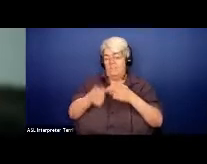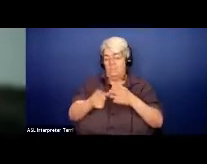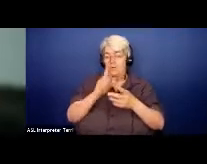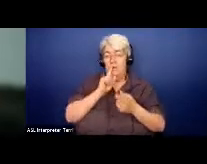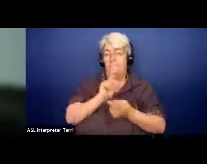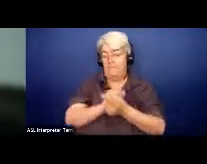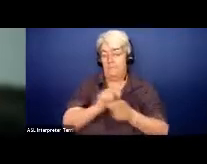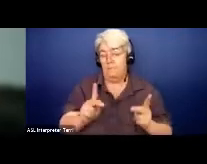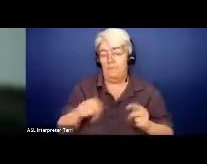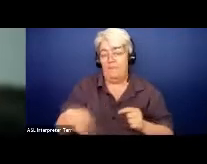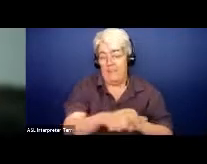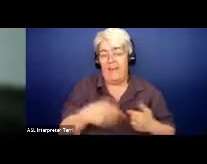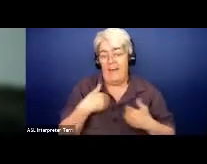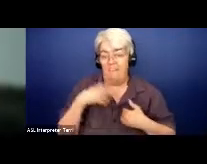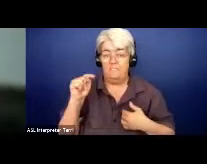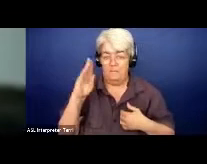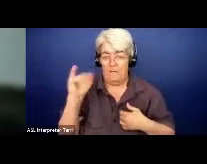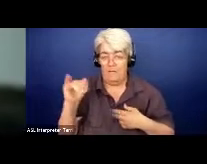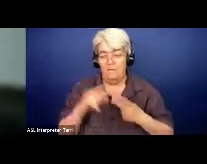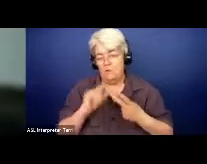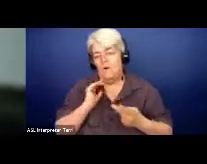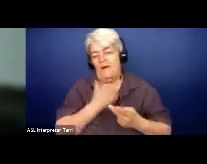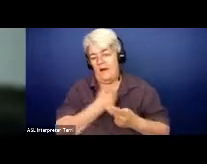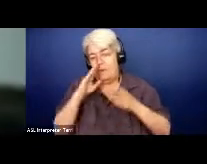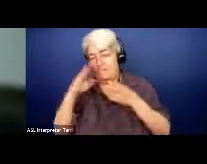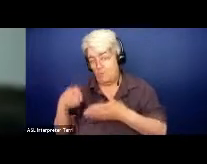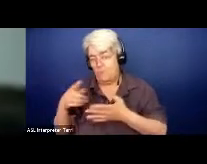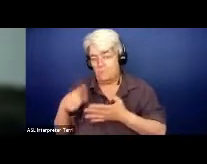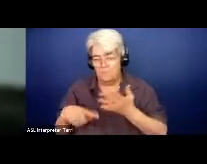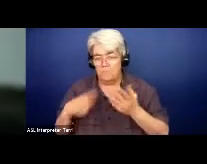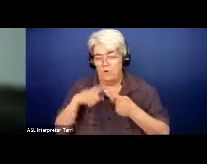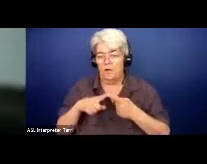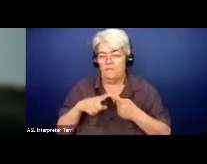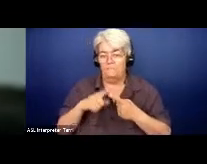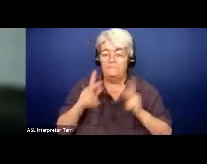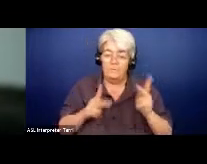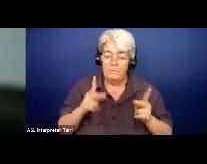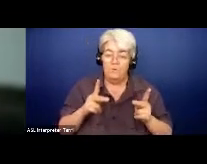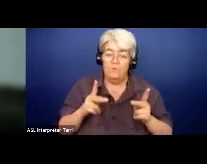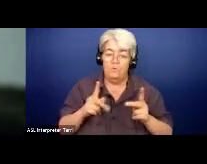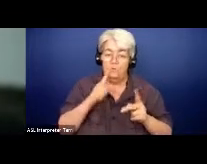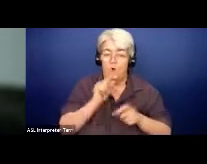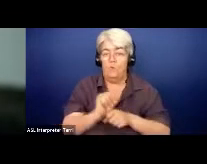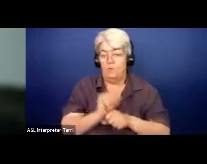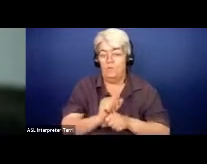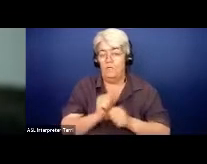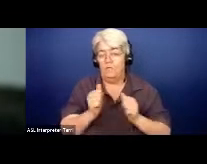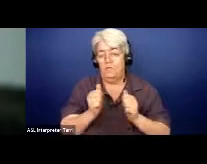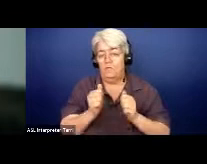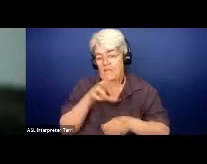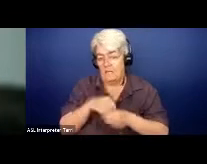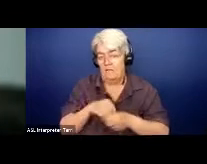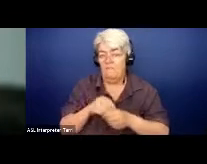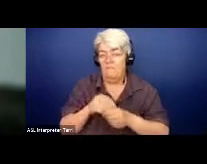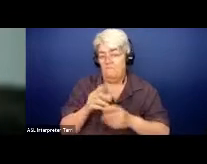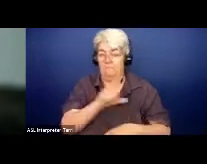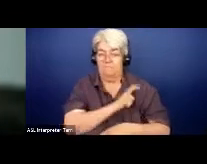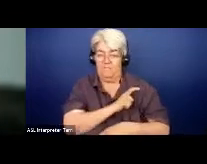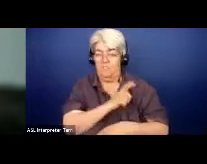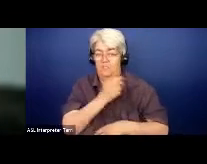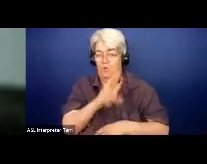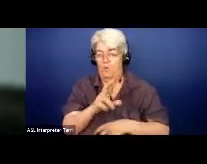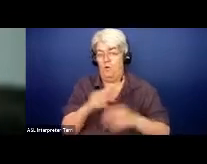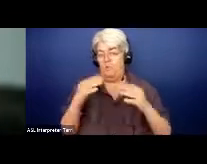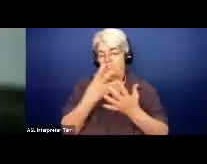brain injury. The individuals working in the justice system it would benefit them to know